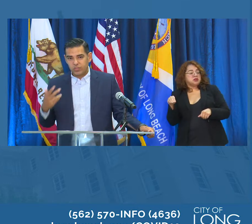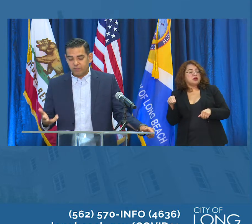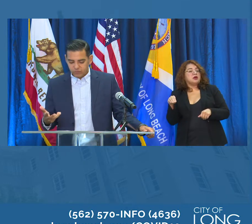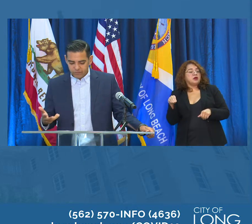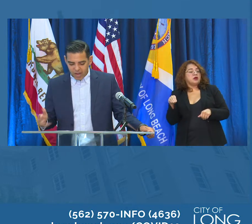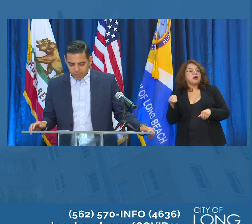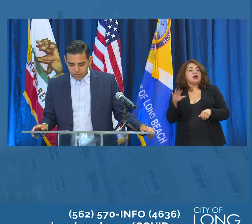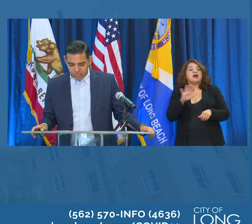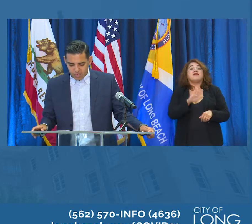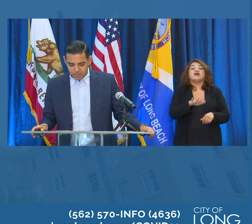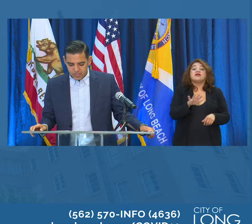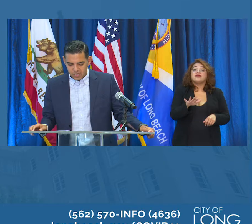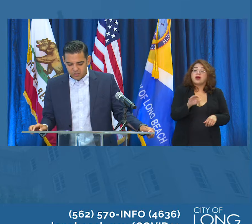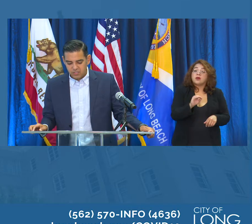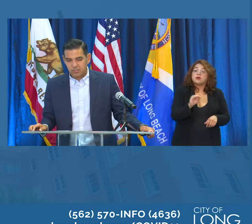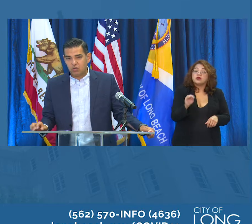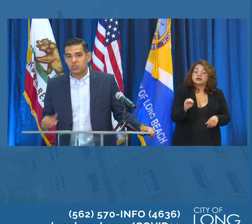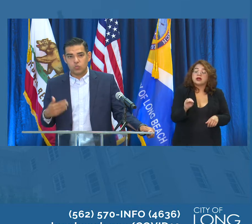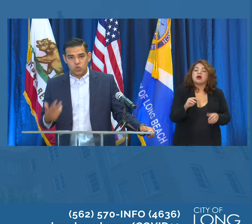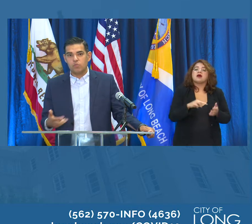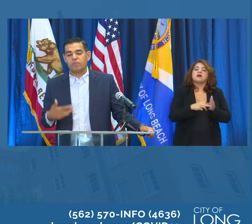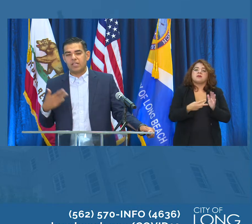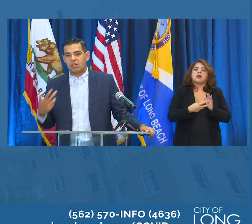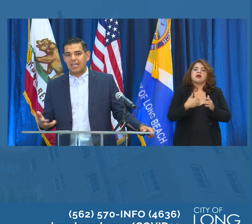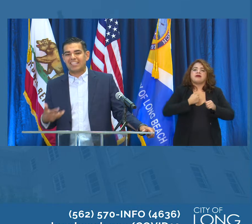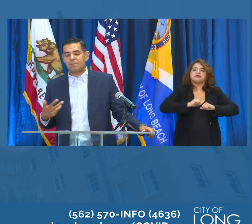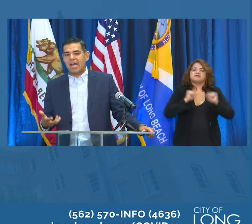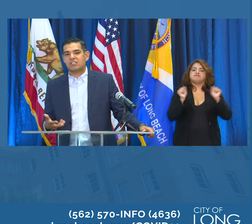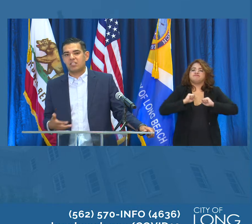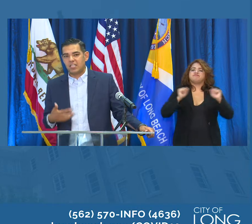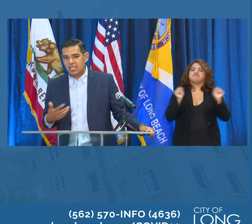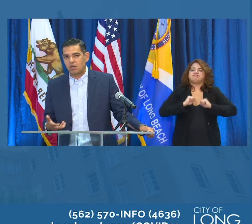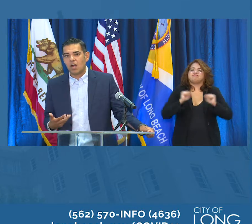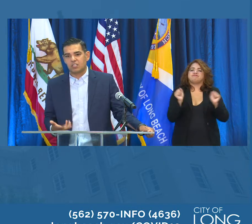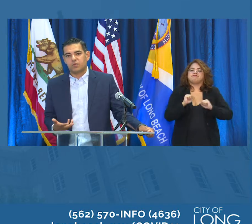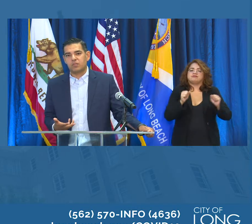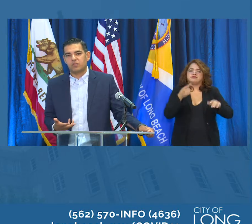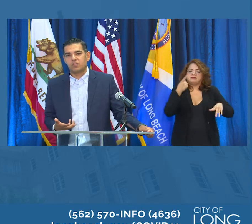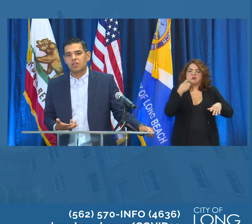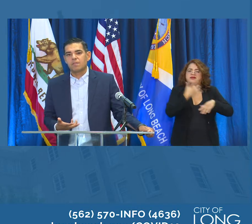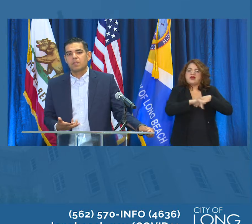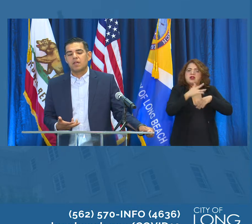What the 55 percent number tells us is that there is room in our incapacity in our hospitals